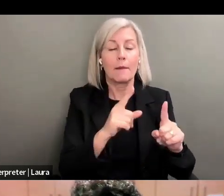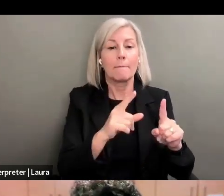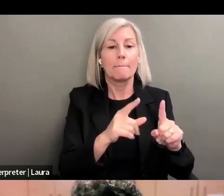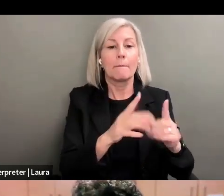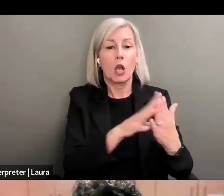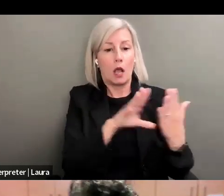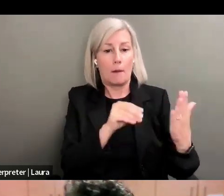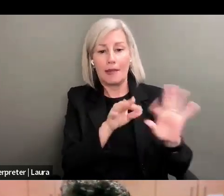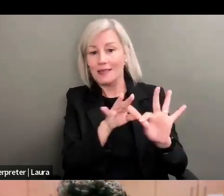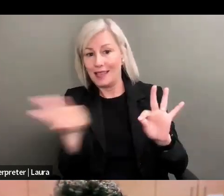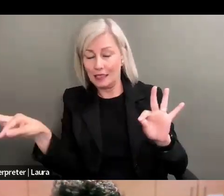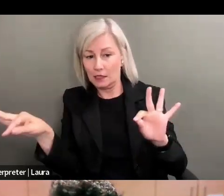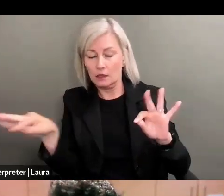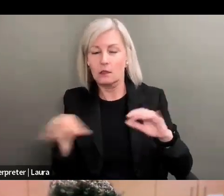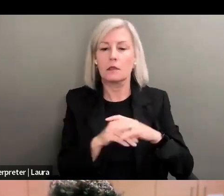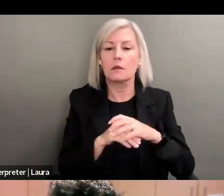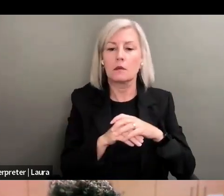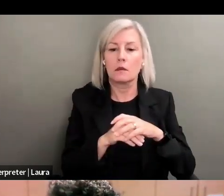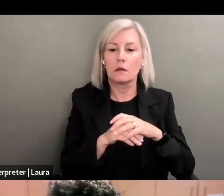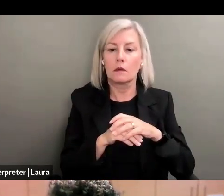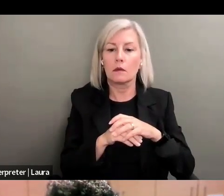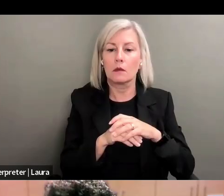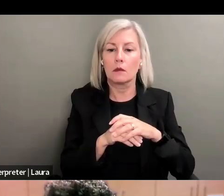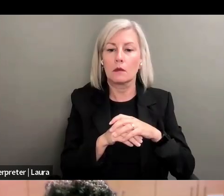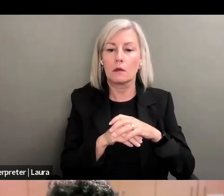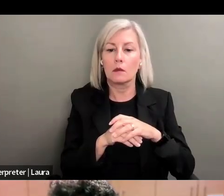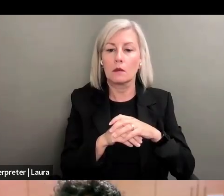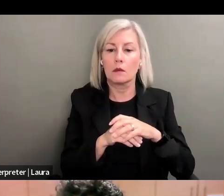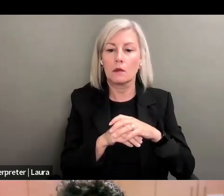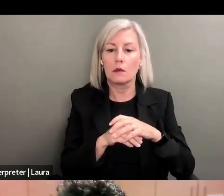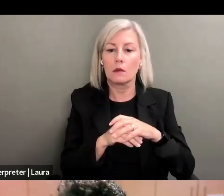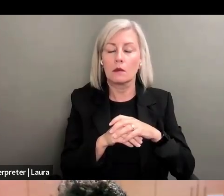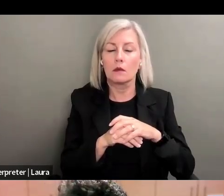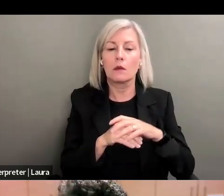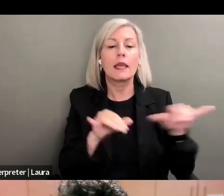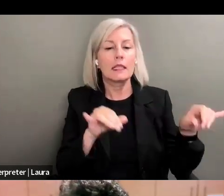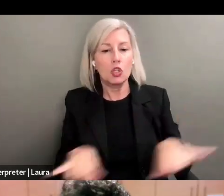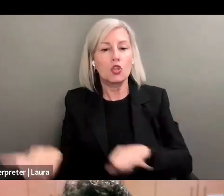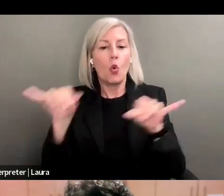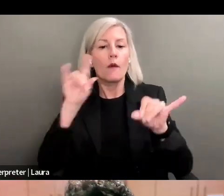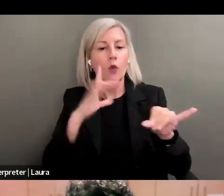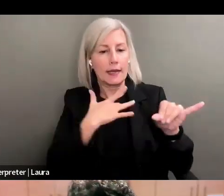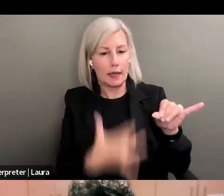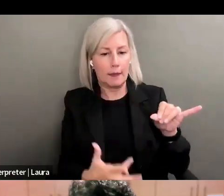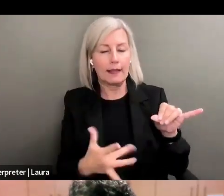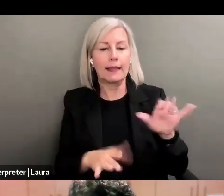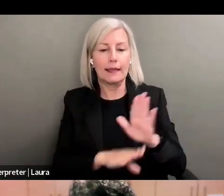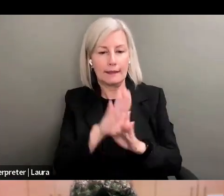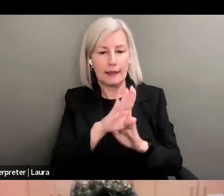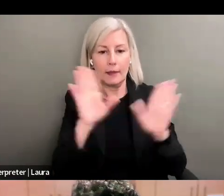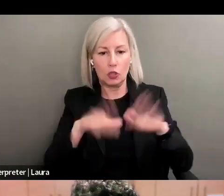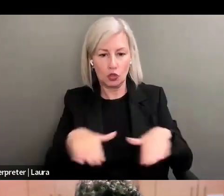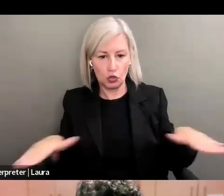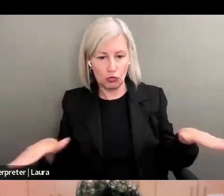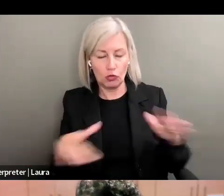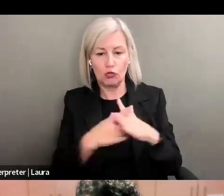We can start this when it's normed for typically developing children to start in kindergarten.